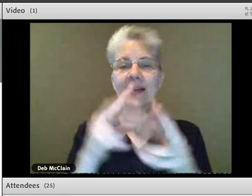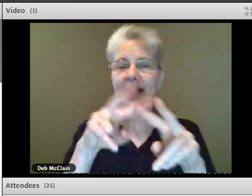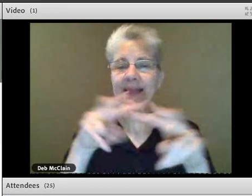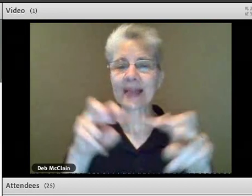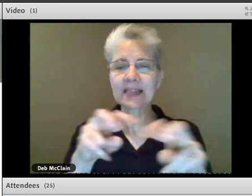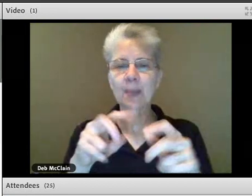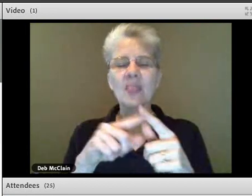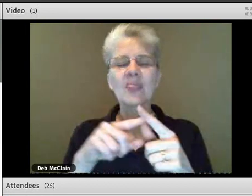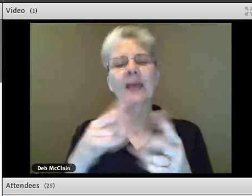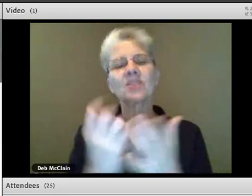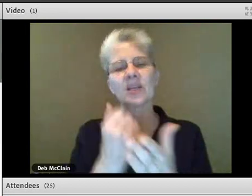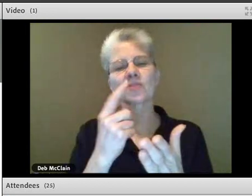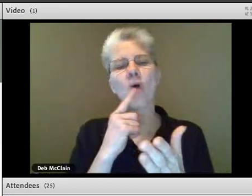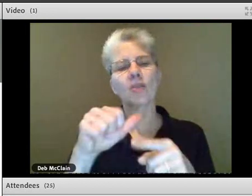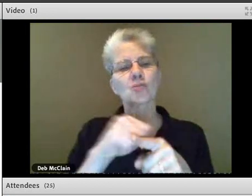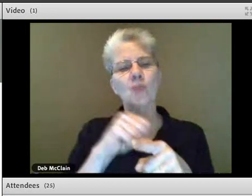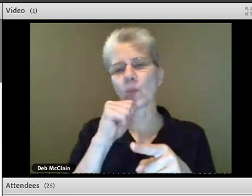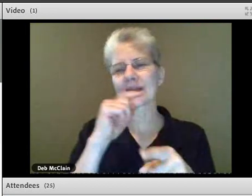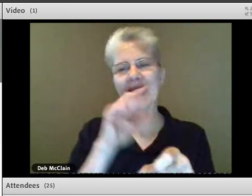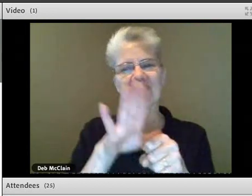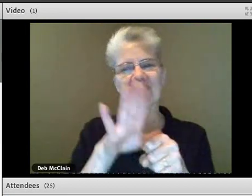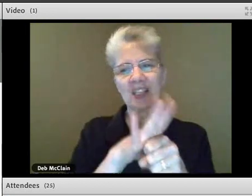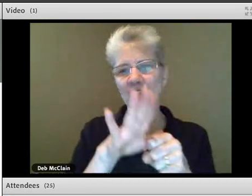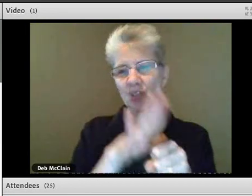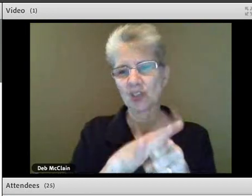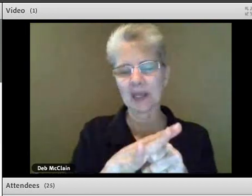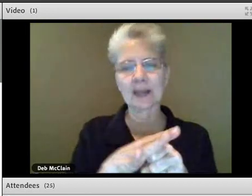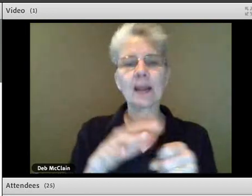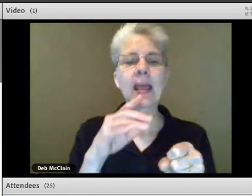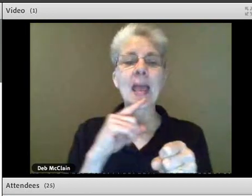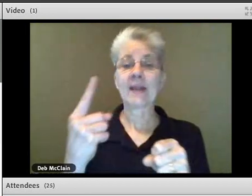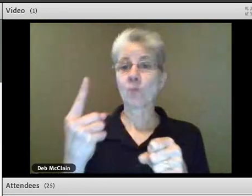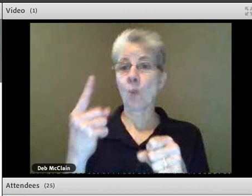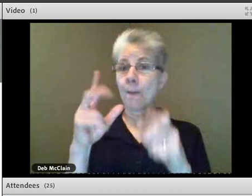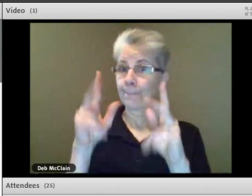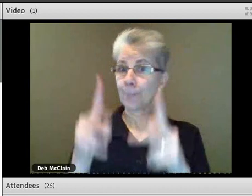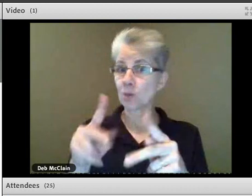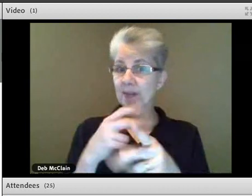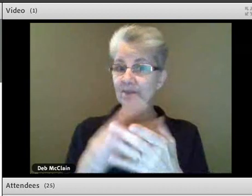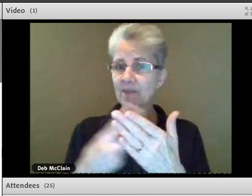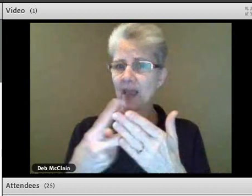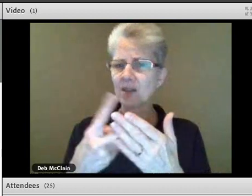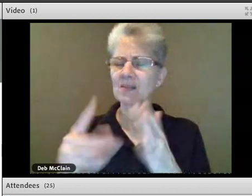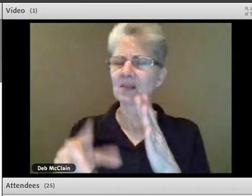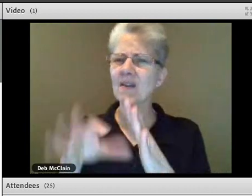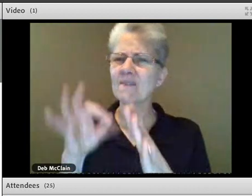then chances are the training wasn't sufficient. If a single person fails, find out how long they spent looking at the content.